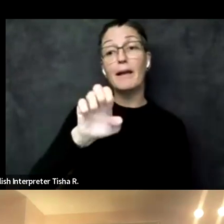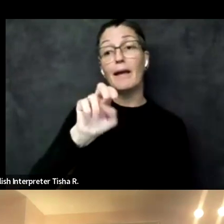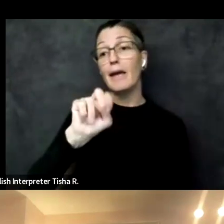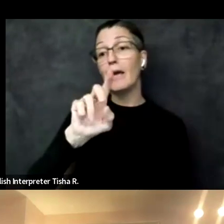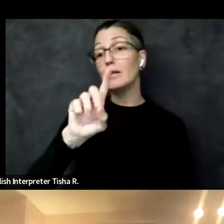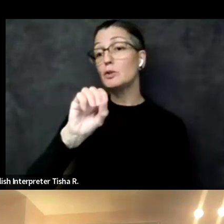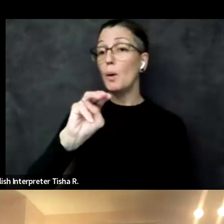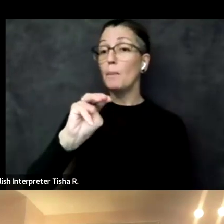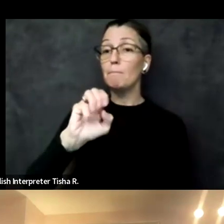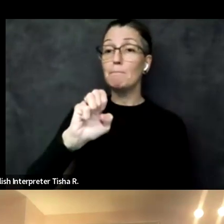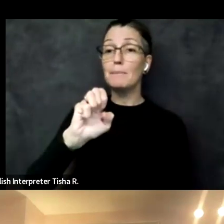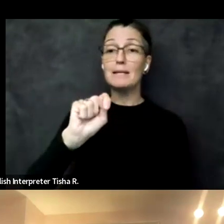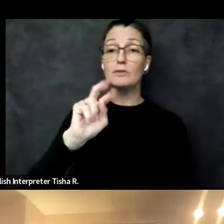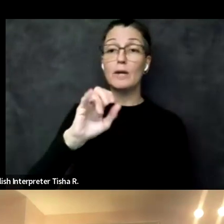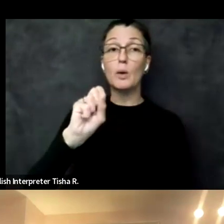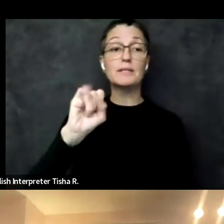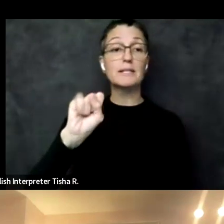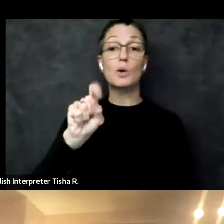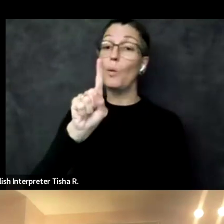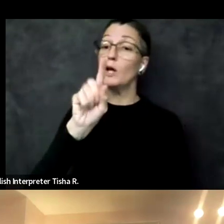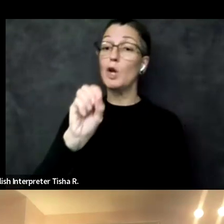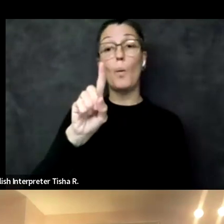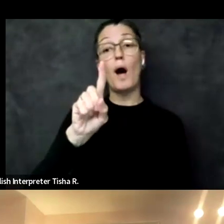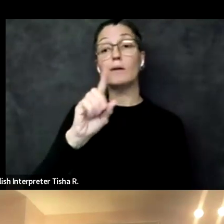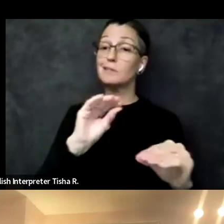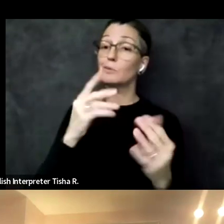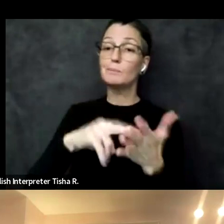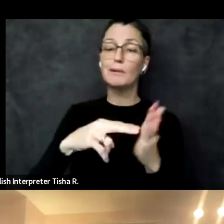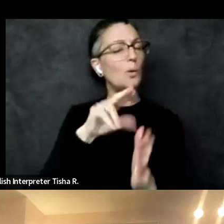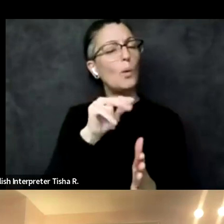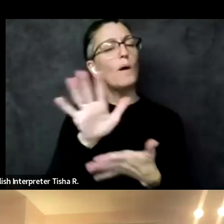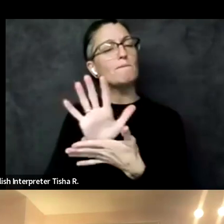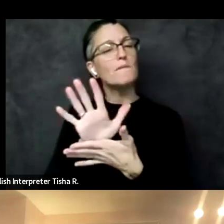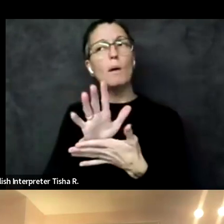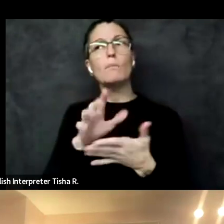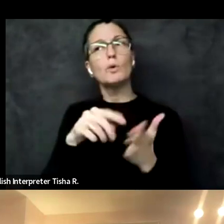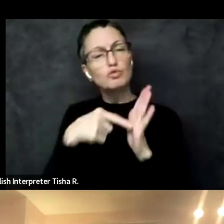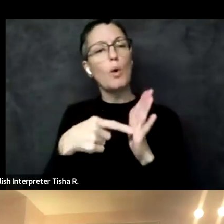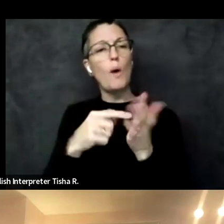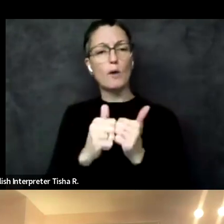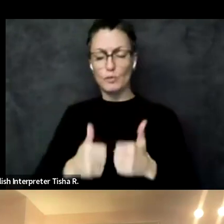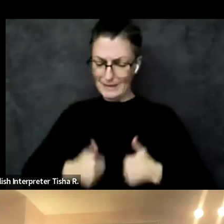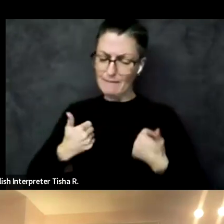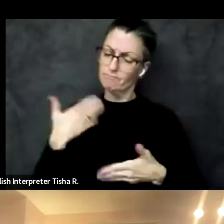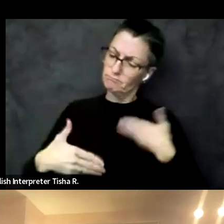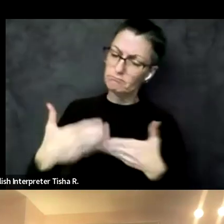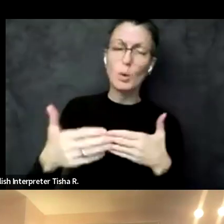but a film that talks more about what it means to live with endometriosis and the things that